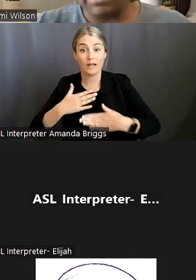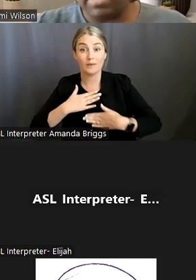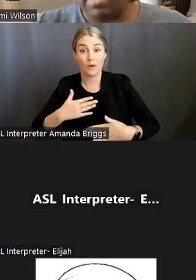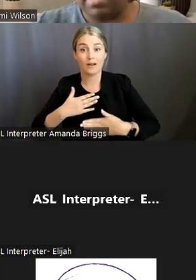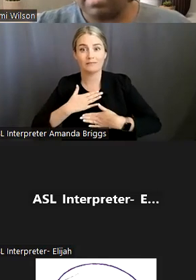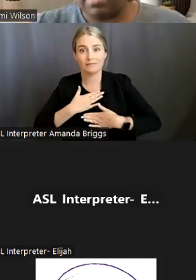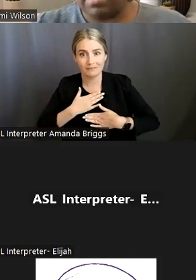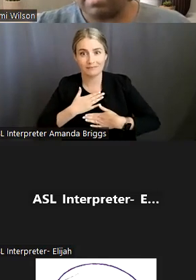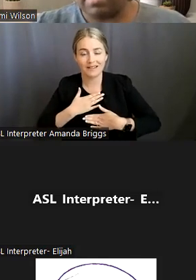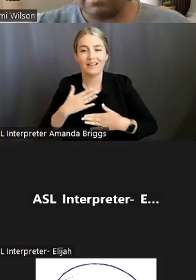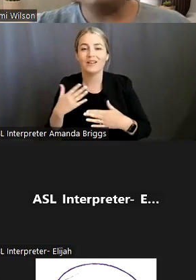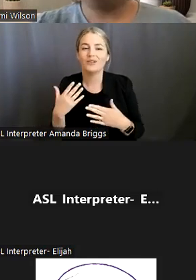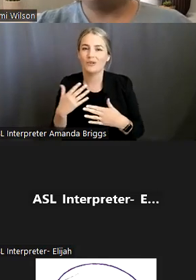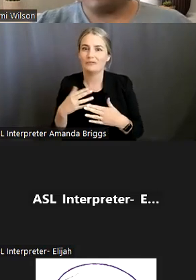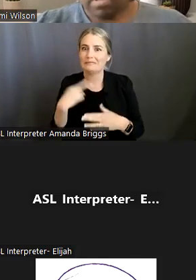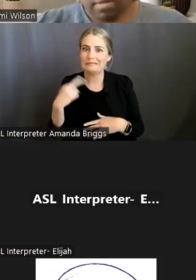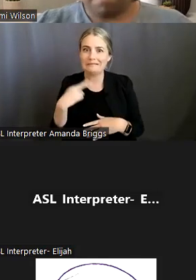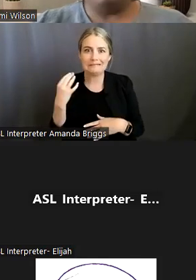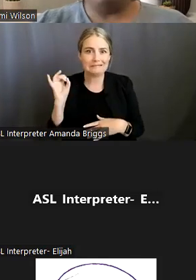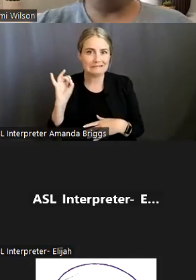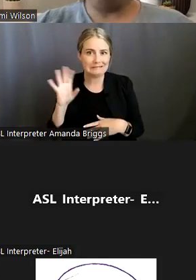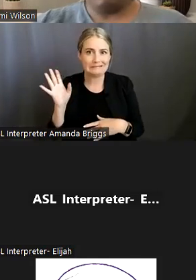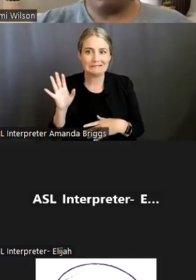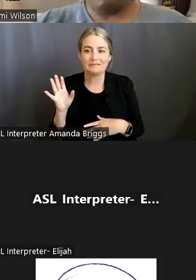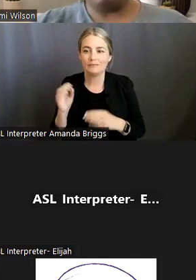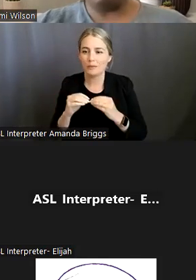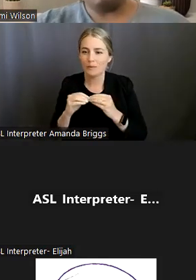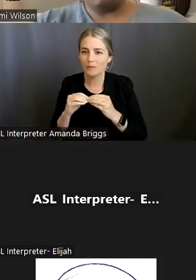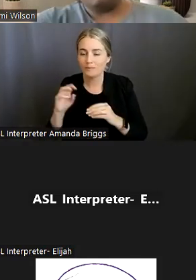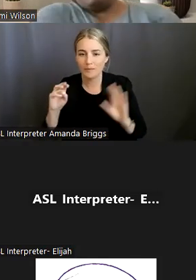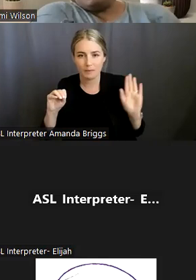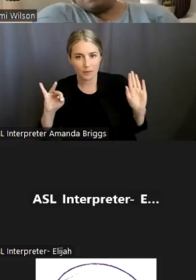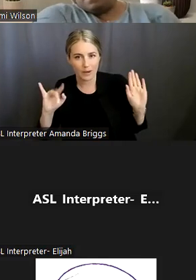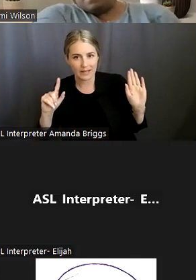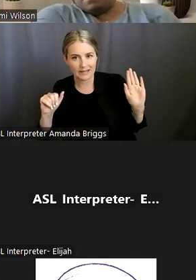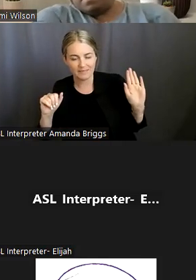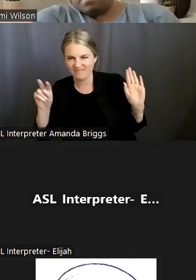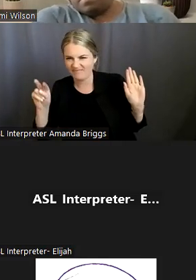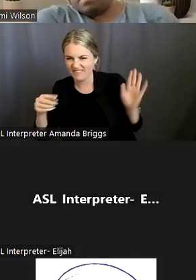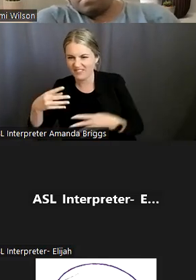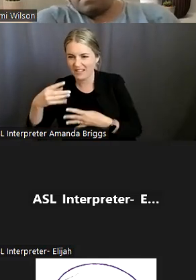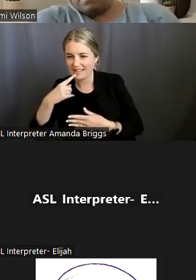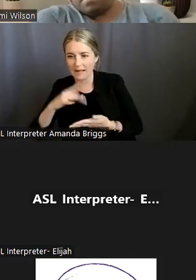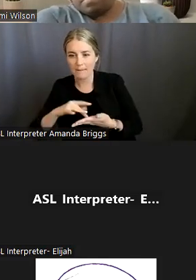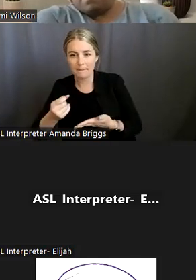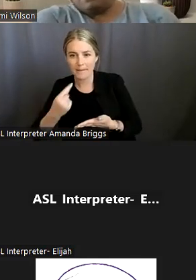This is Miranda, you also have pills and alcohol daily, and suicidal attempts,